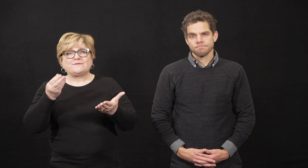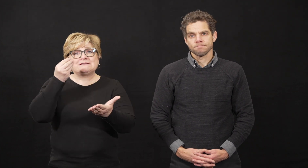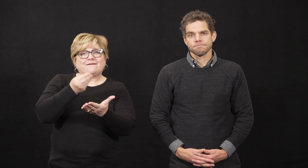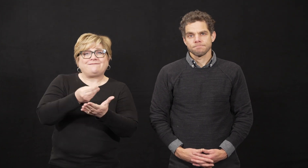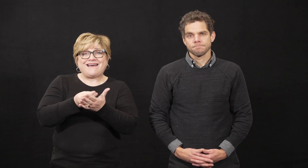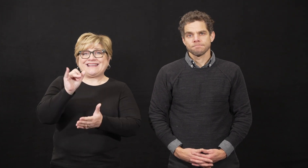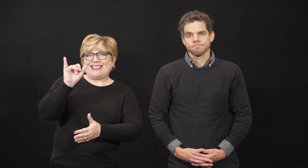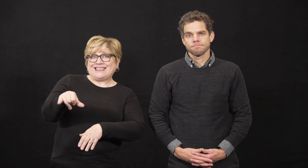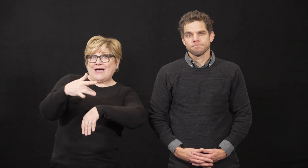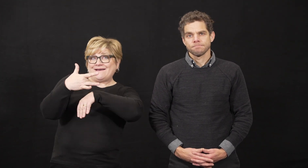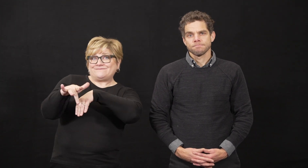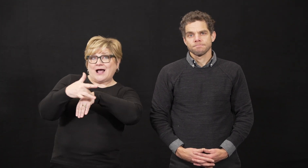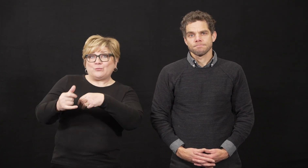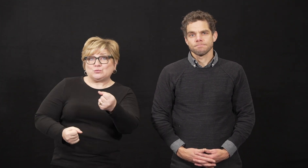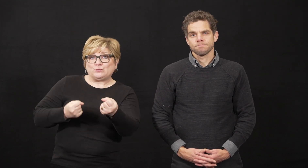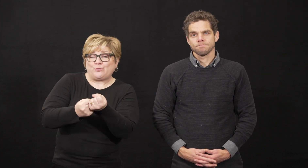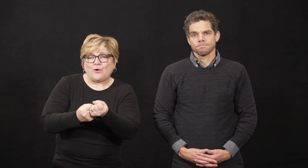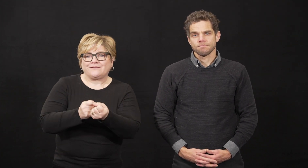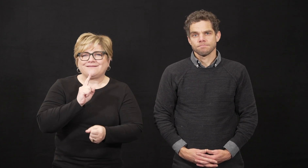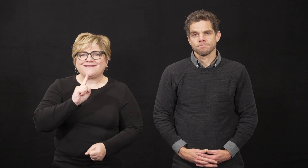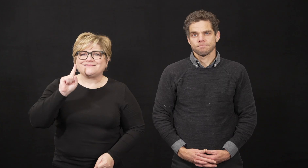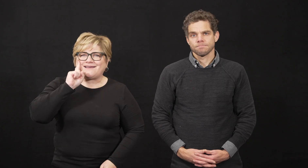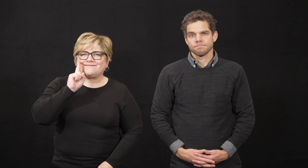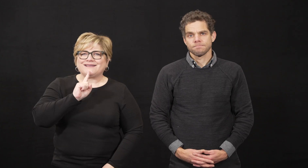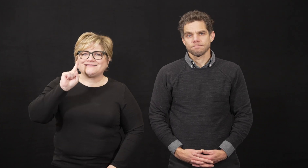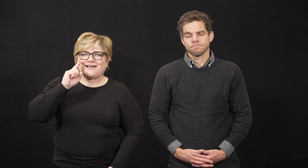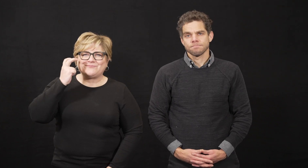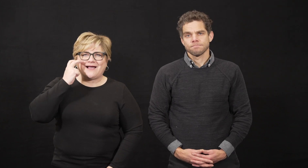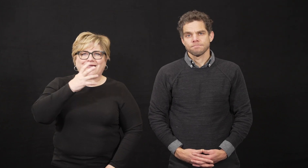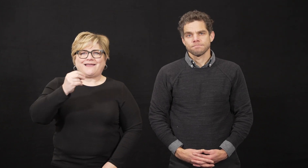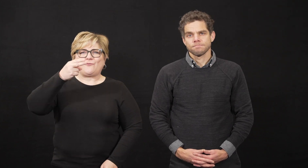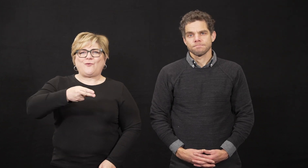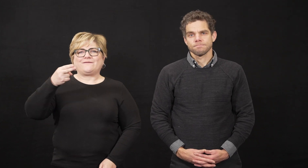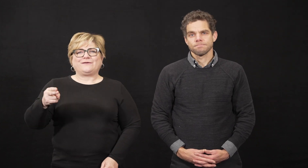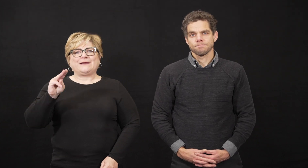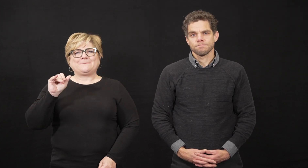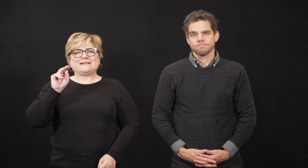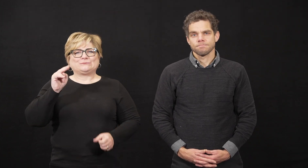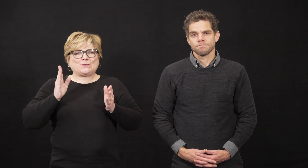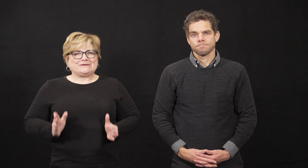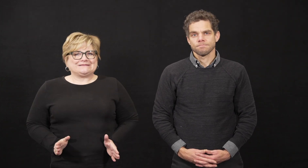and funding that were available to support deaf, deafblind and hard of hearing Minnesotans.